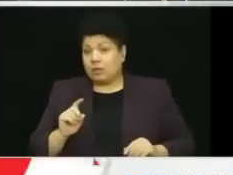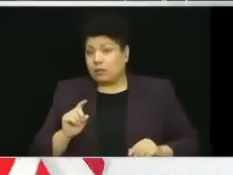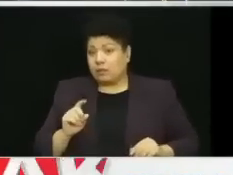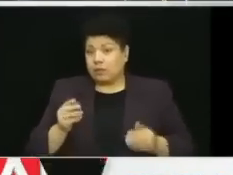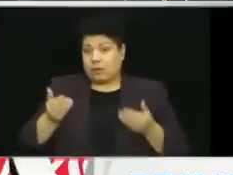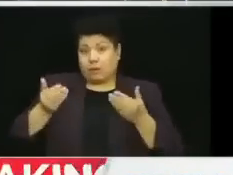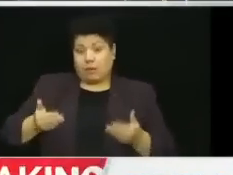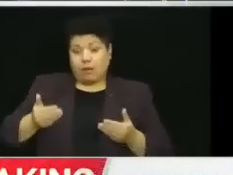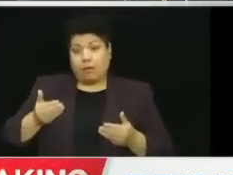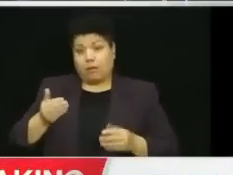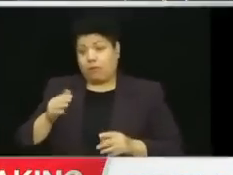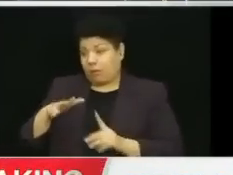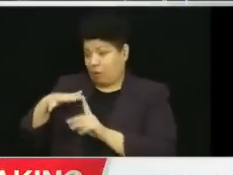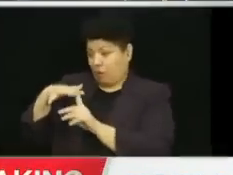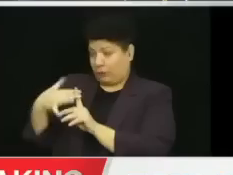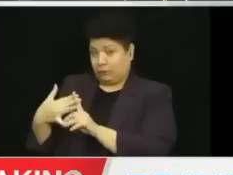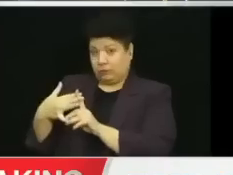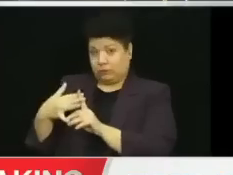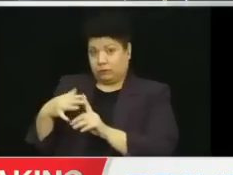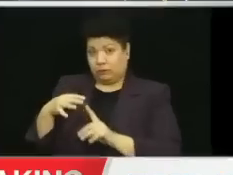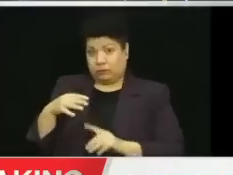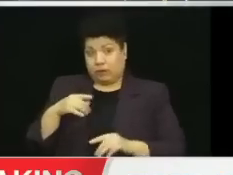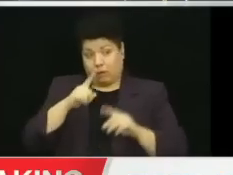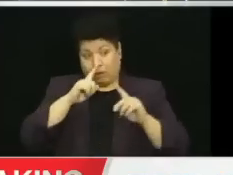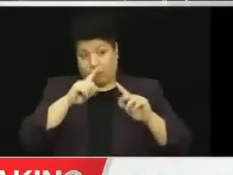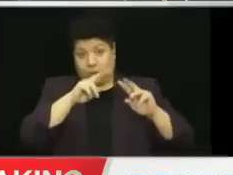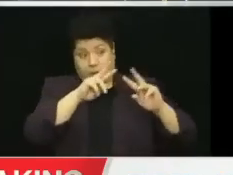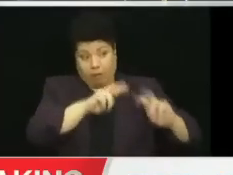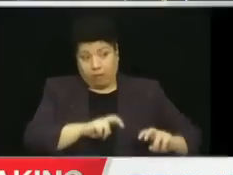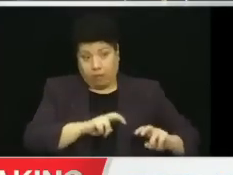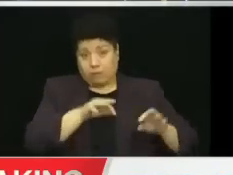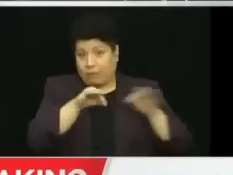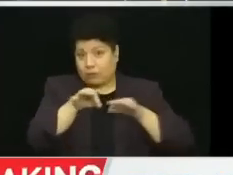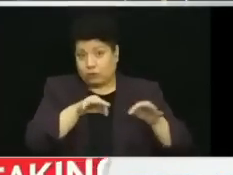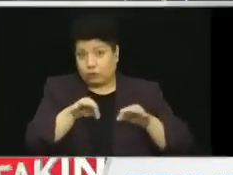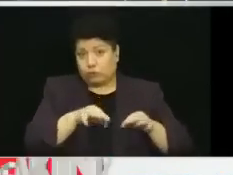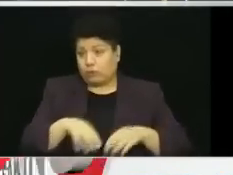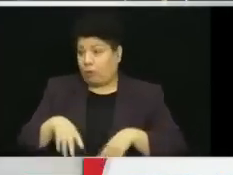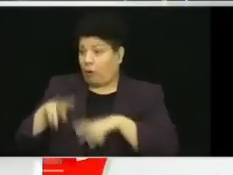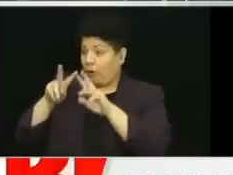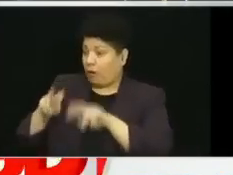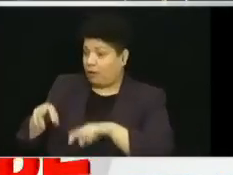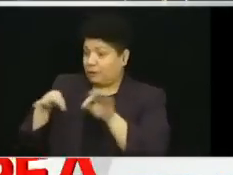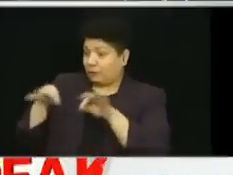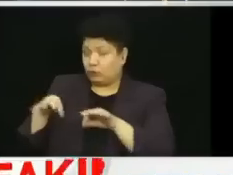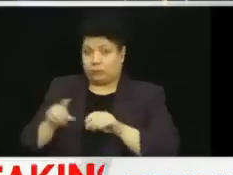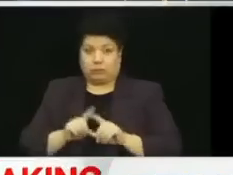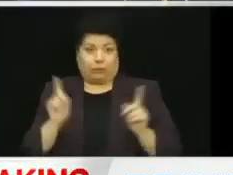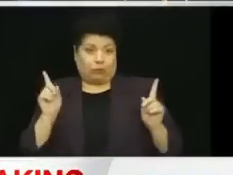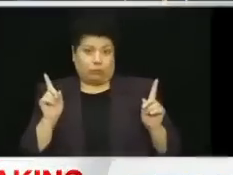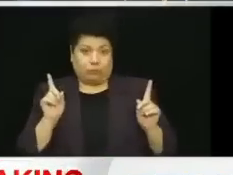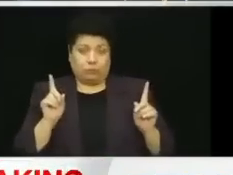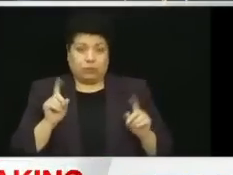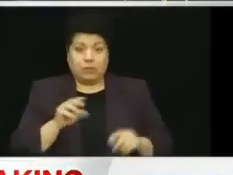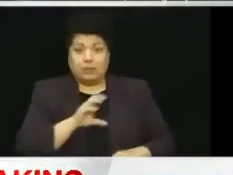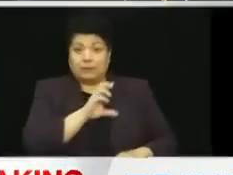BE, YOU KNO -- SO THAT CSIS IS RESPONSIBLE FOR WHAT IT DOES.